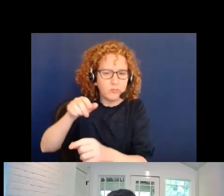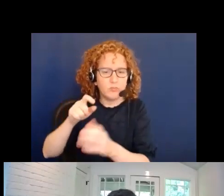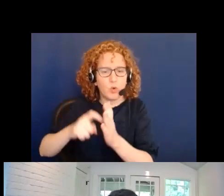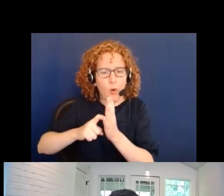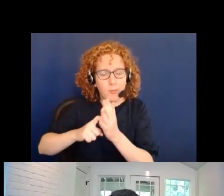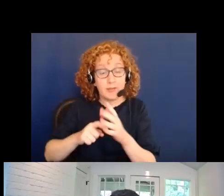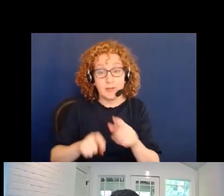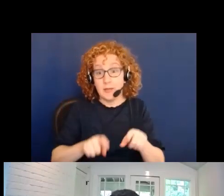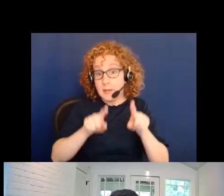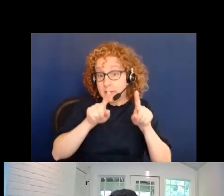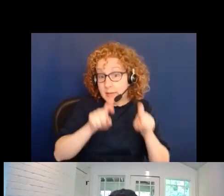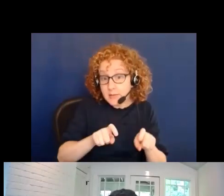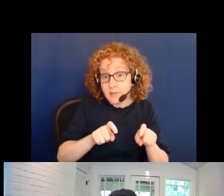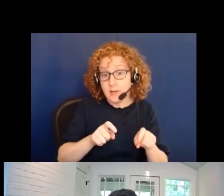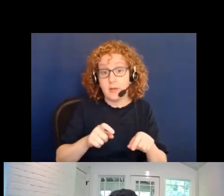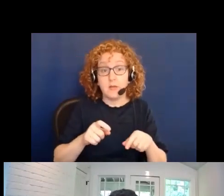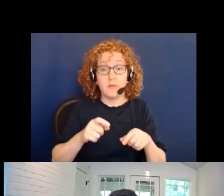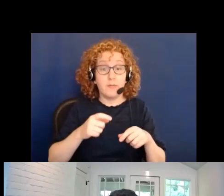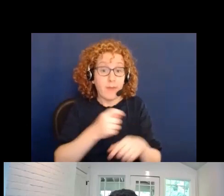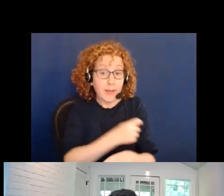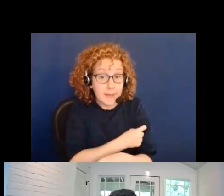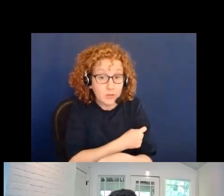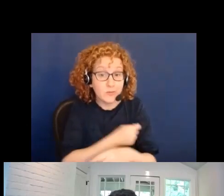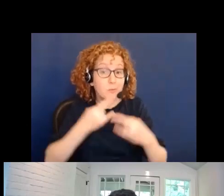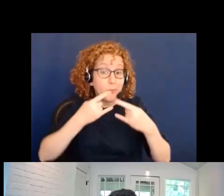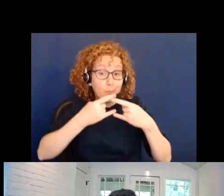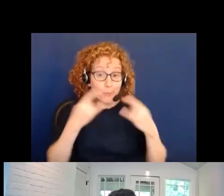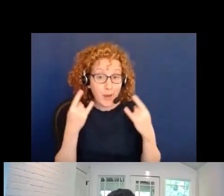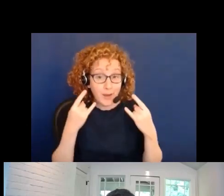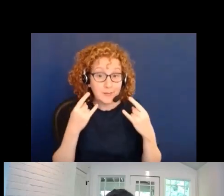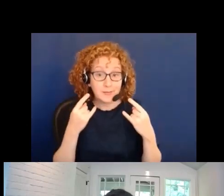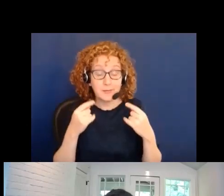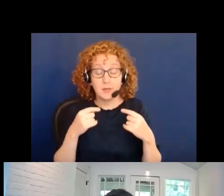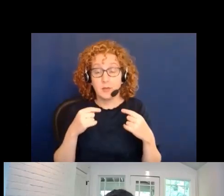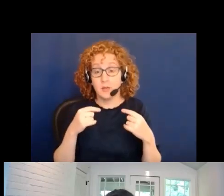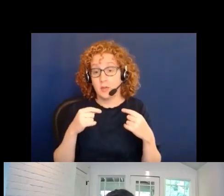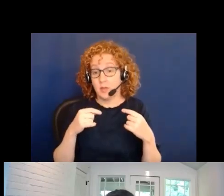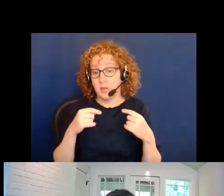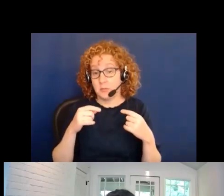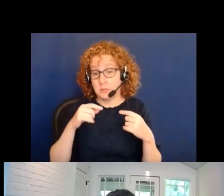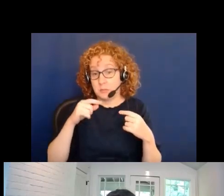mask wearing mandates and quarantine. They should consider getting insurance to cover